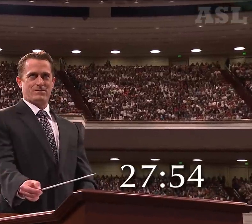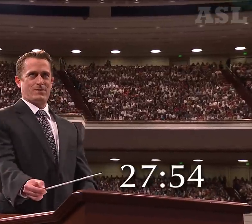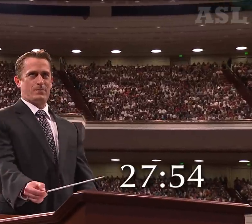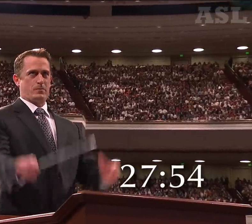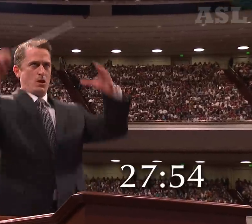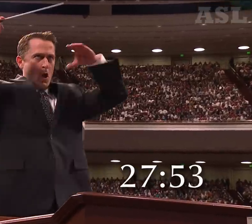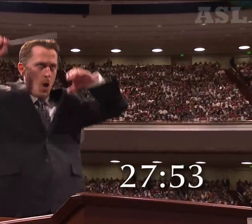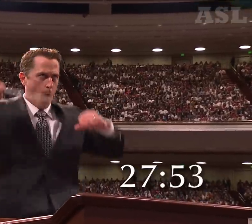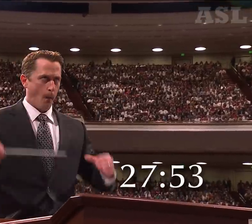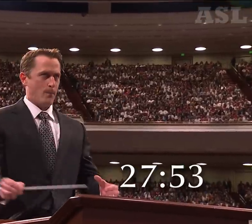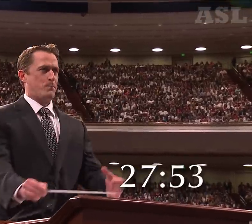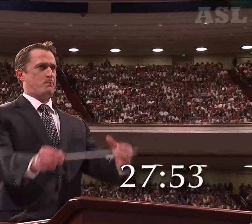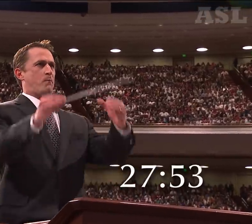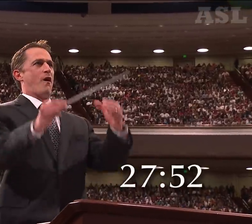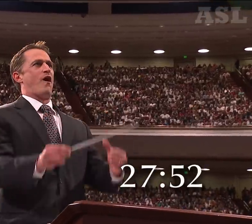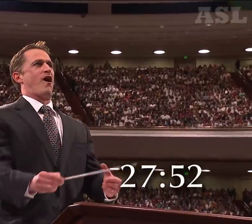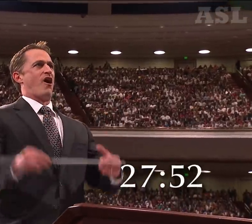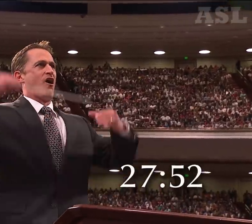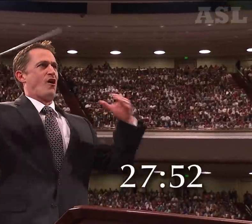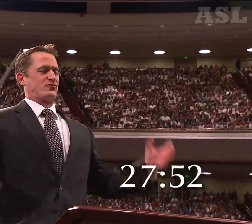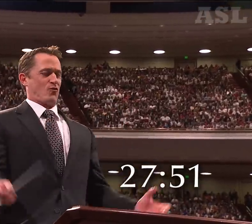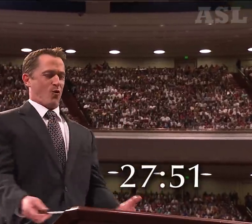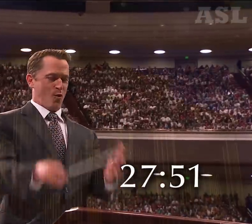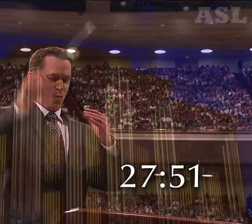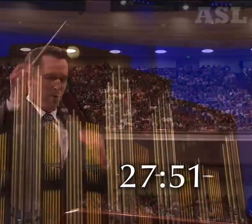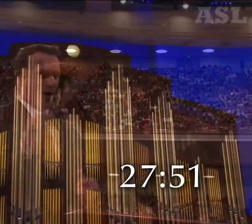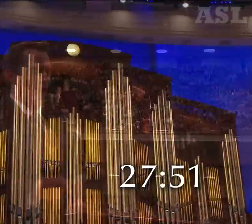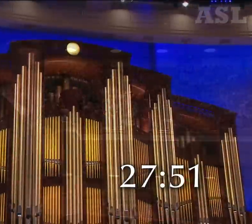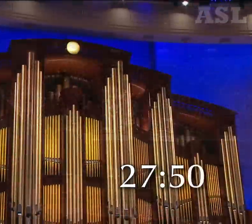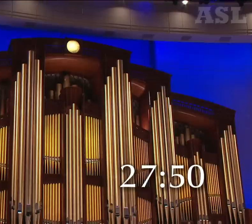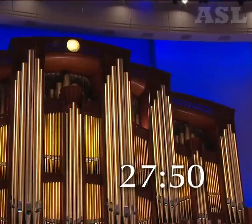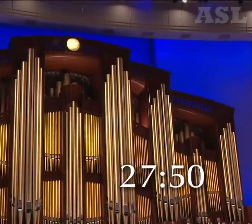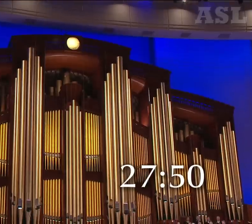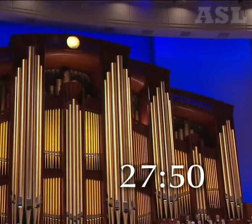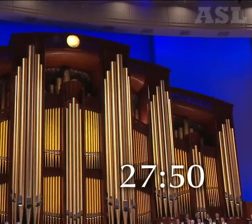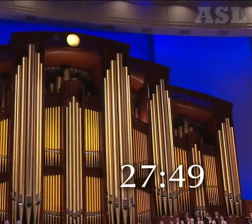THIS IS THE ENGLISH